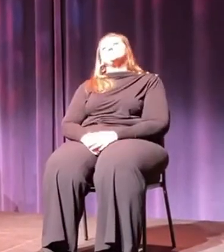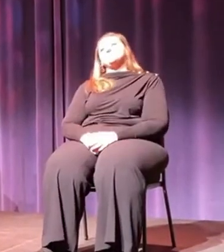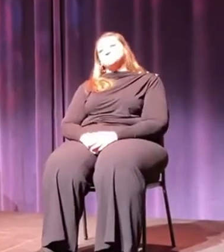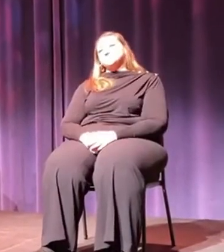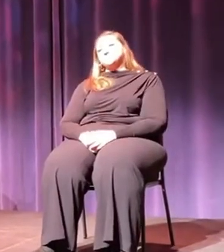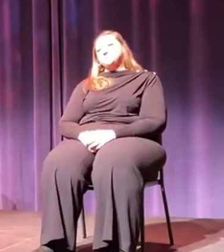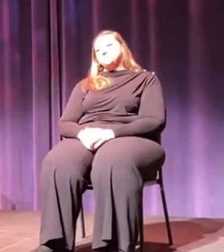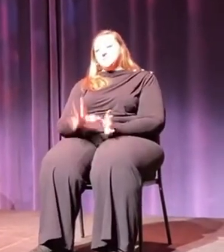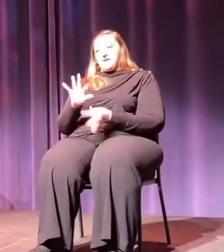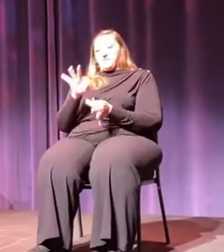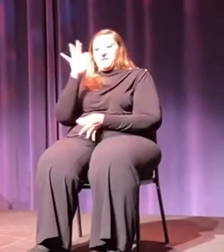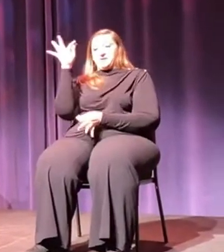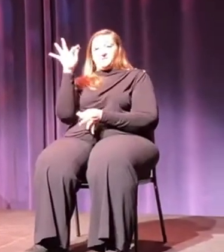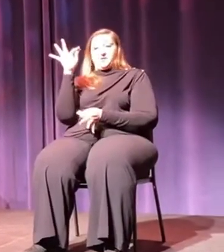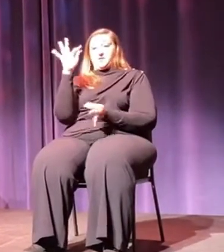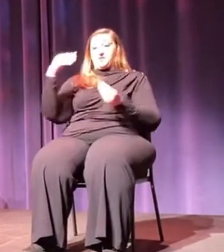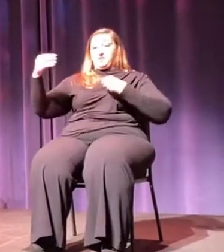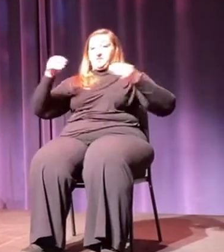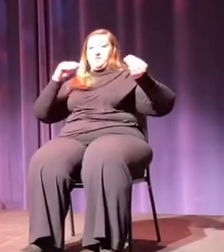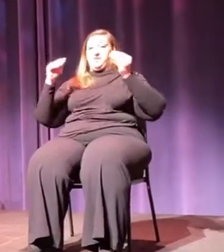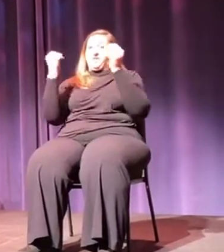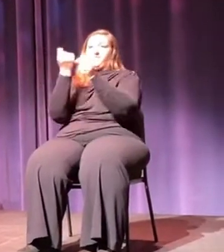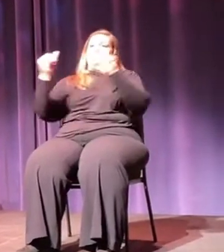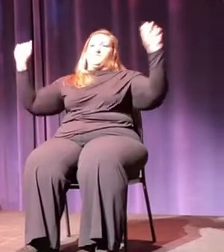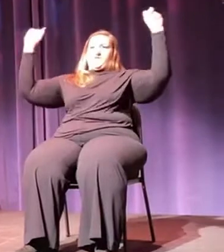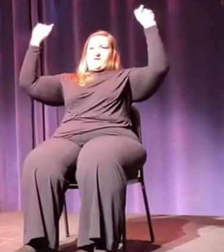My spirit chose freedom that engendered the problems